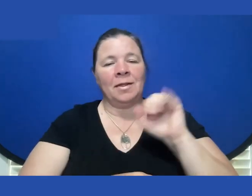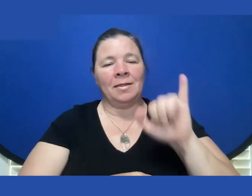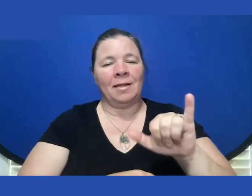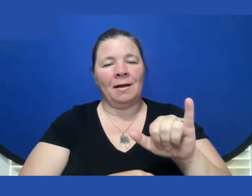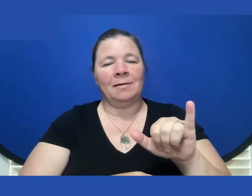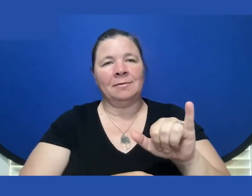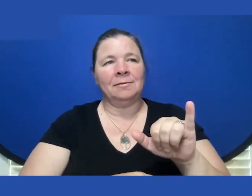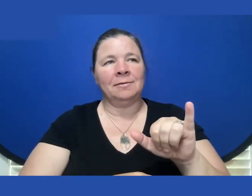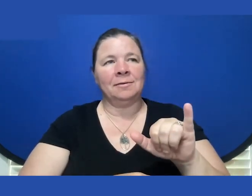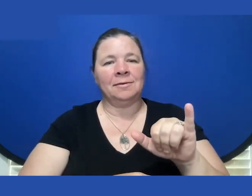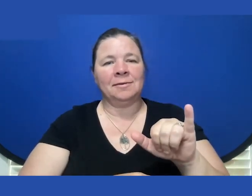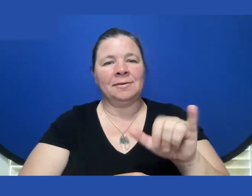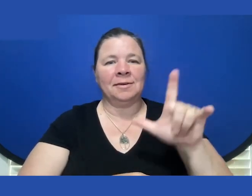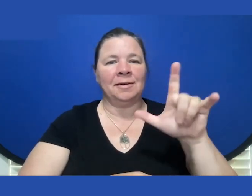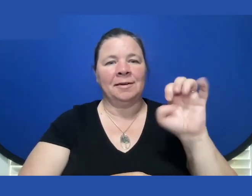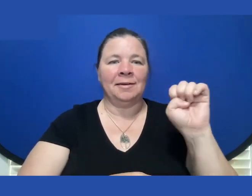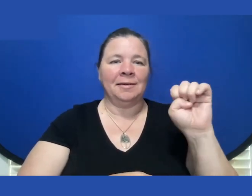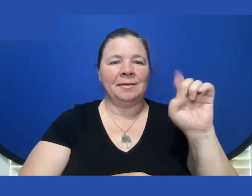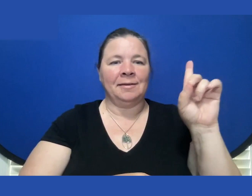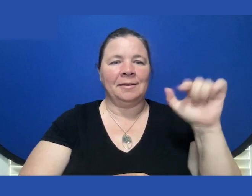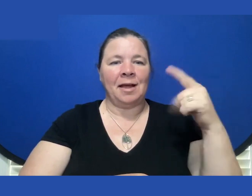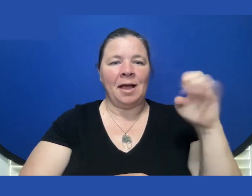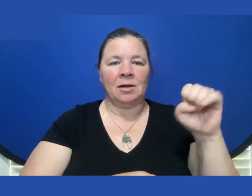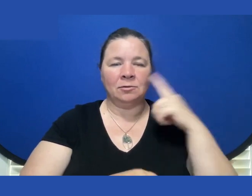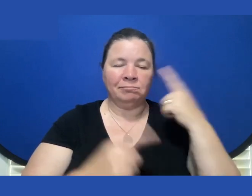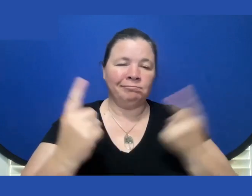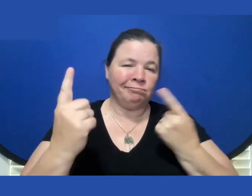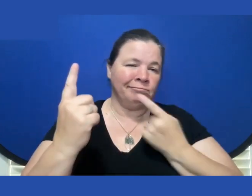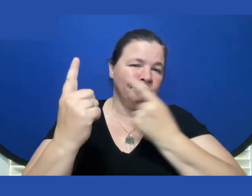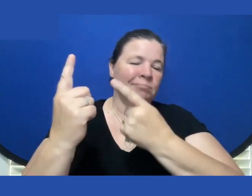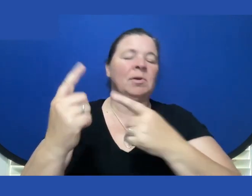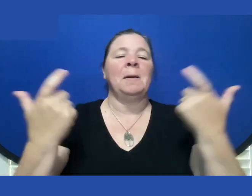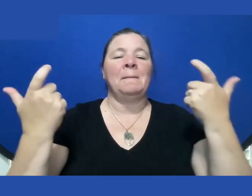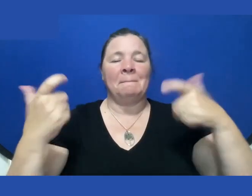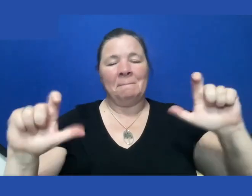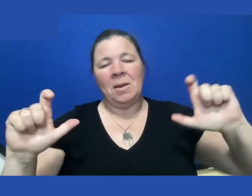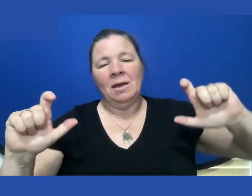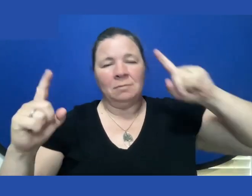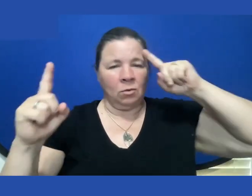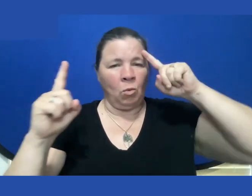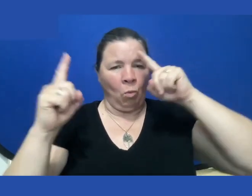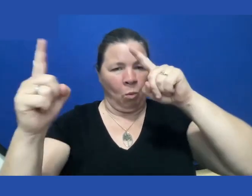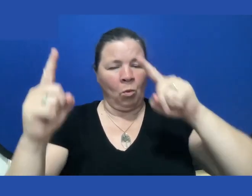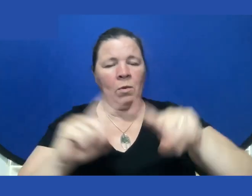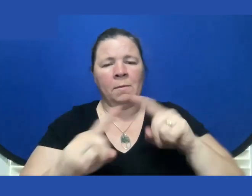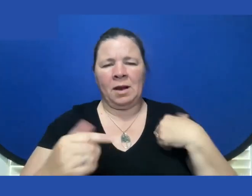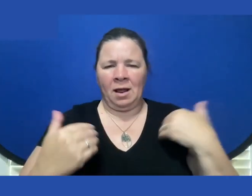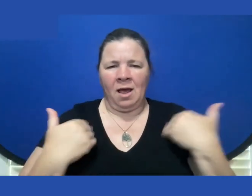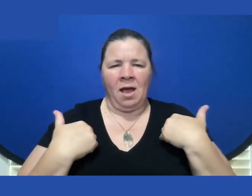the ledge there to try to go after something like, you know, such a big undertaking because I just had that drive,